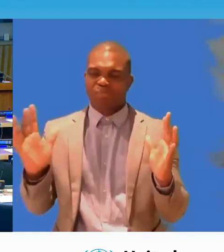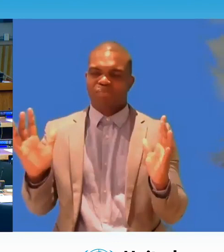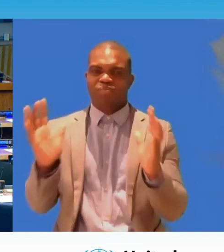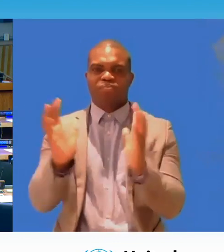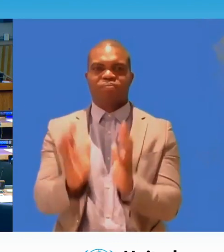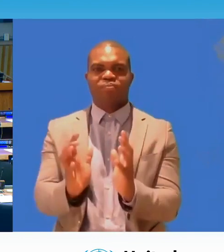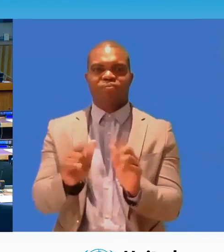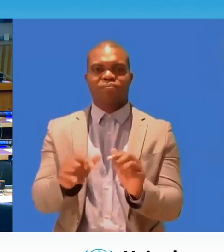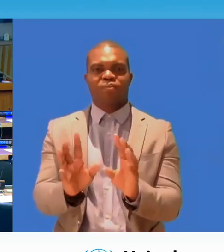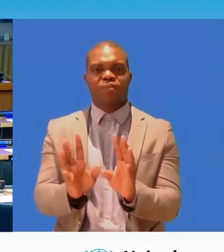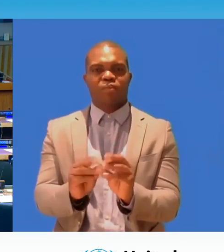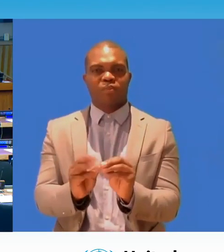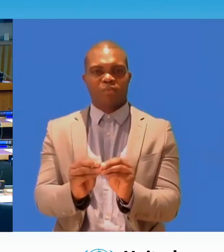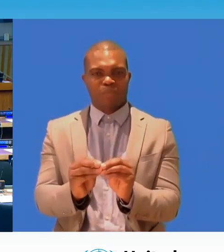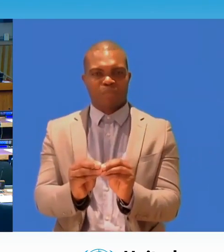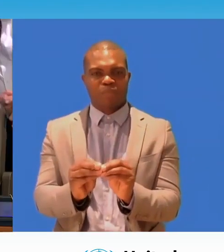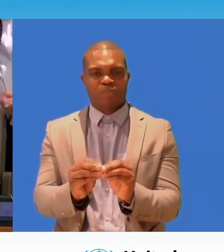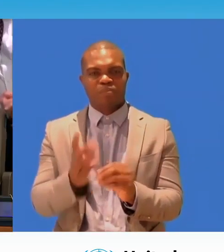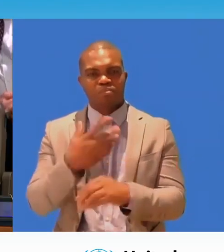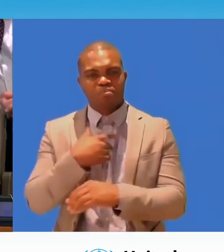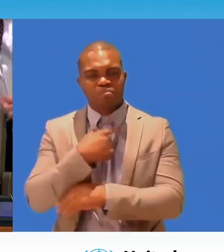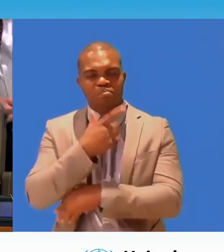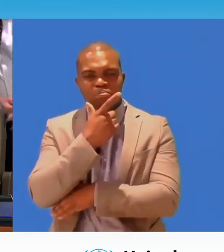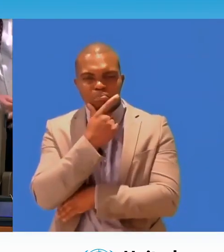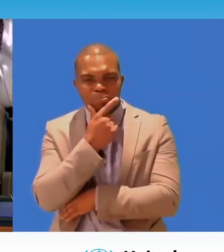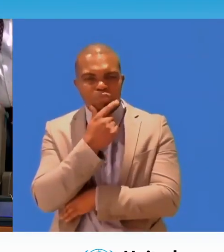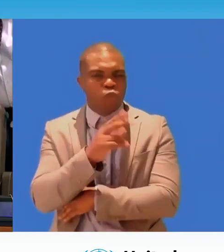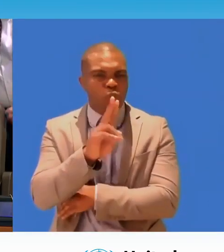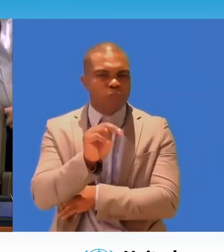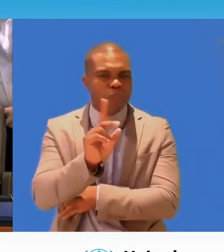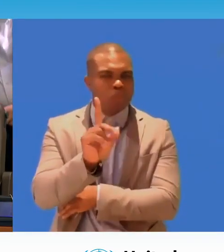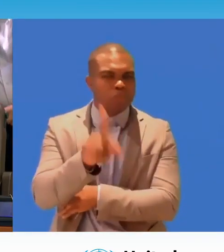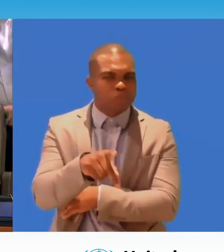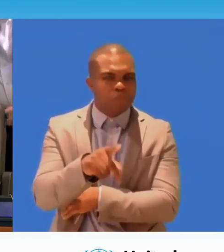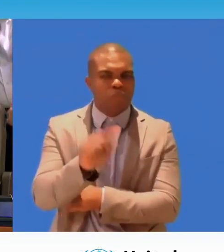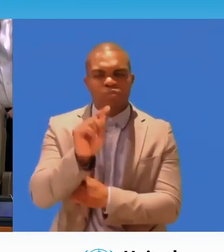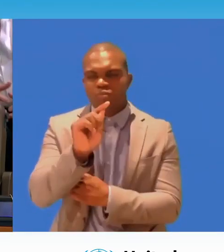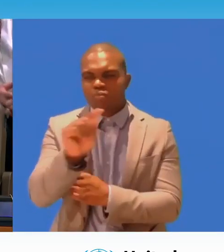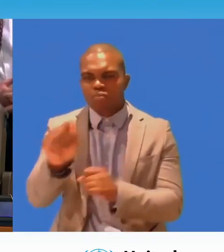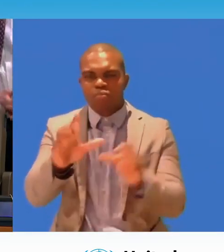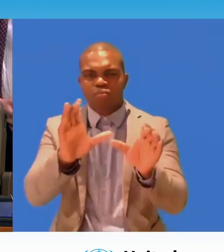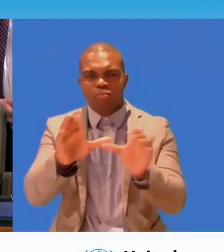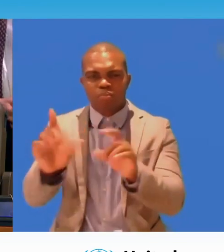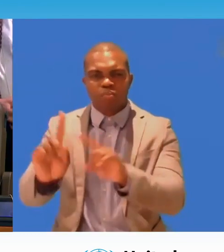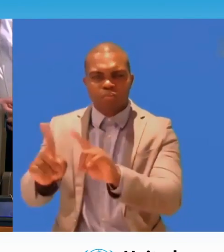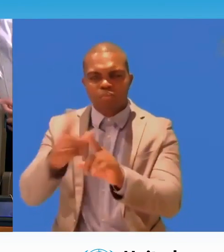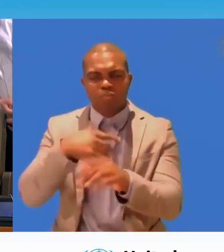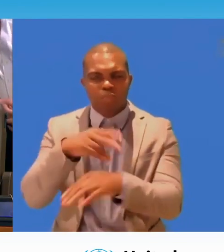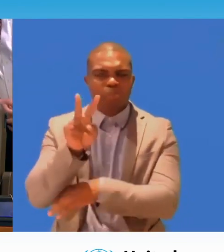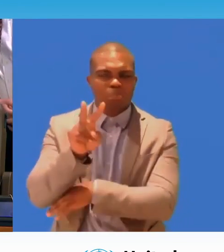daa and other stakeholders their role in the persons of disability over the time we realize